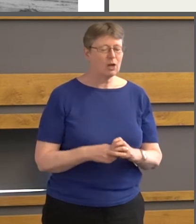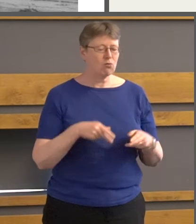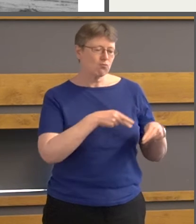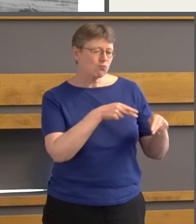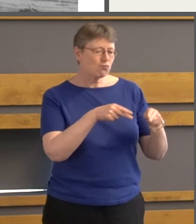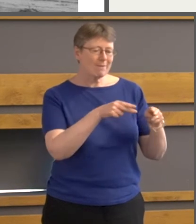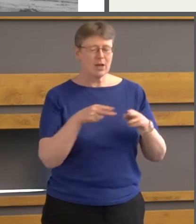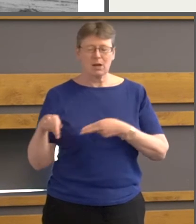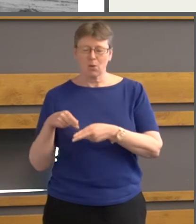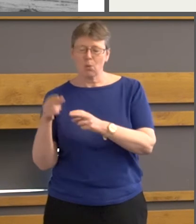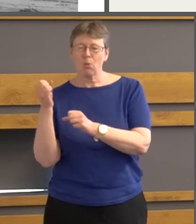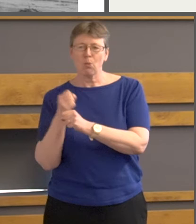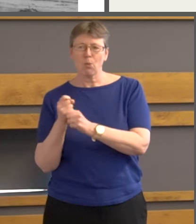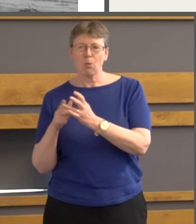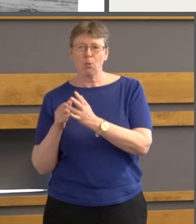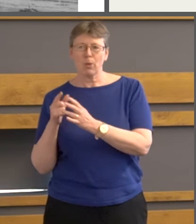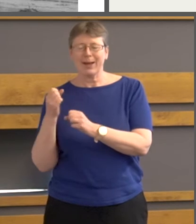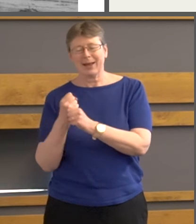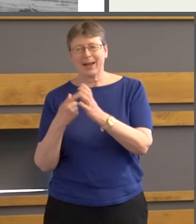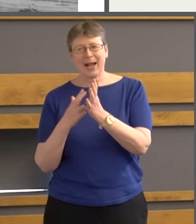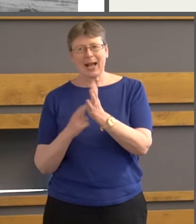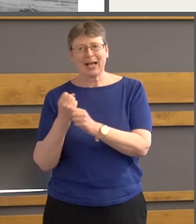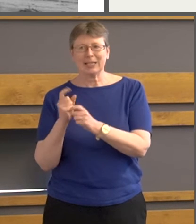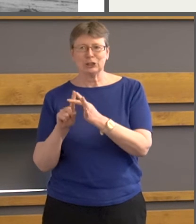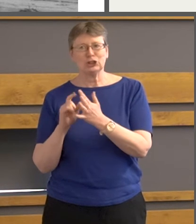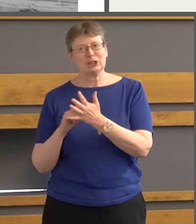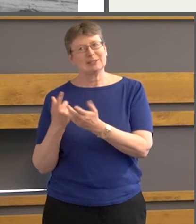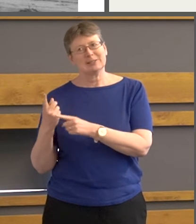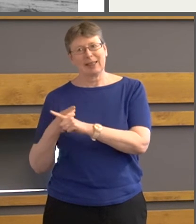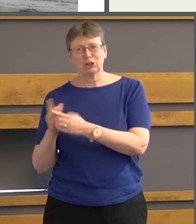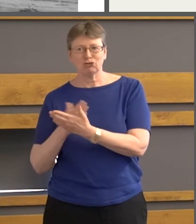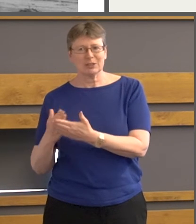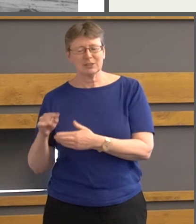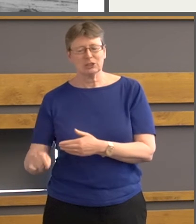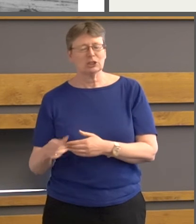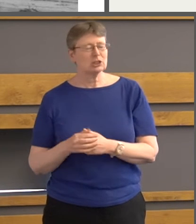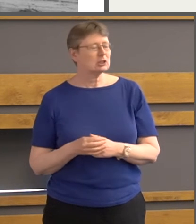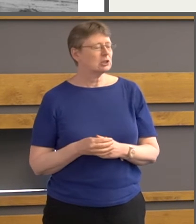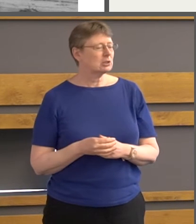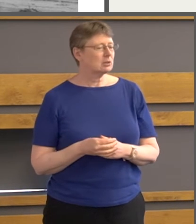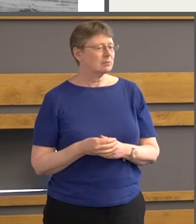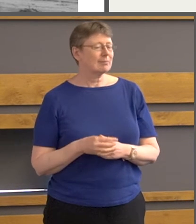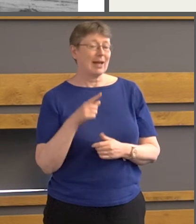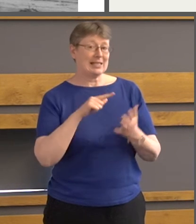the Ganga as we call it in India, Ganges as in English, and the Tay.